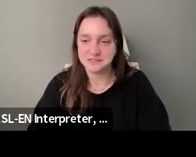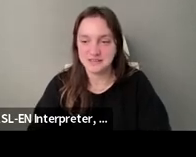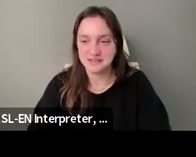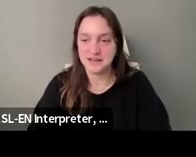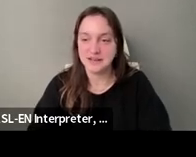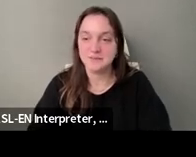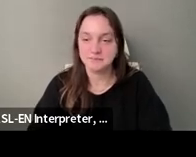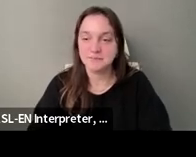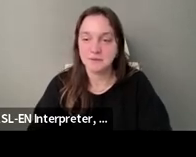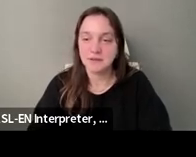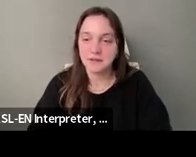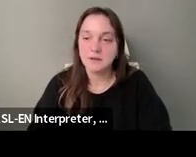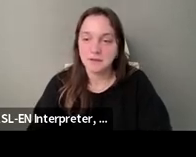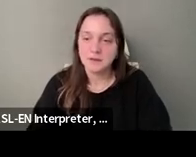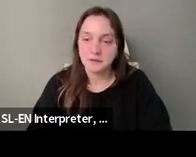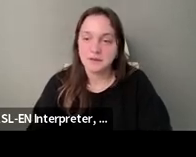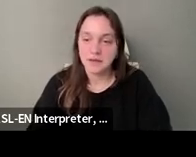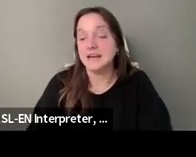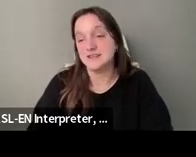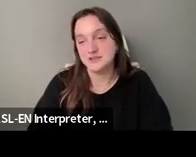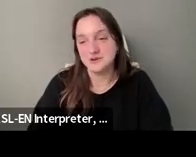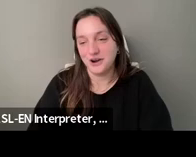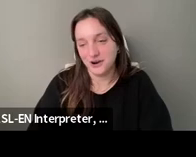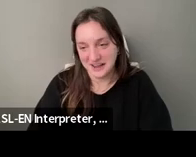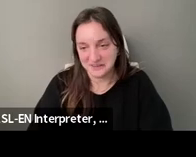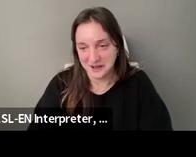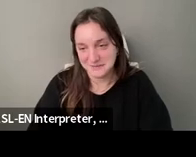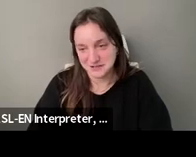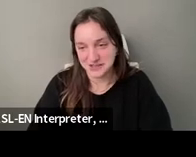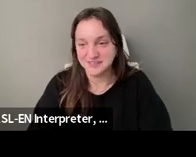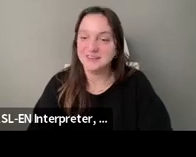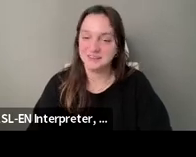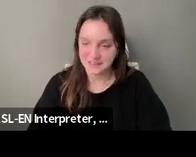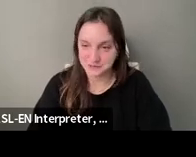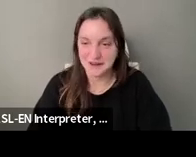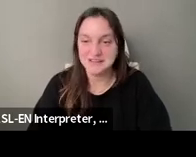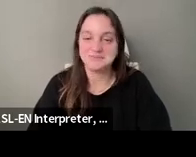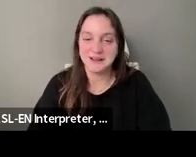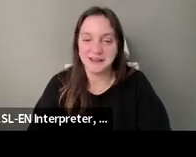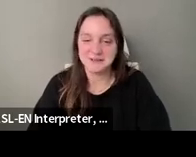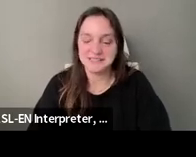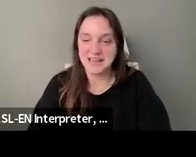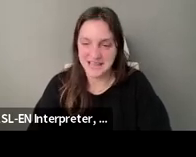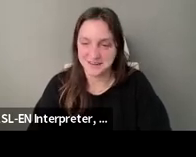And as you heard Elham mention, that's right, my name